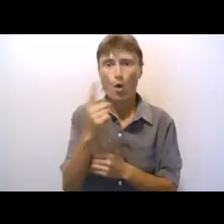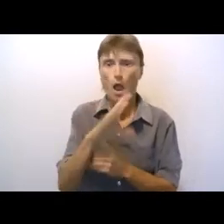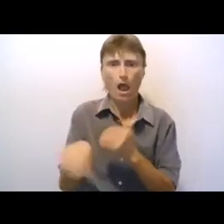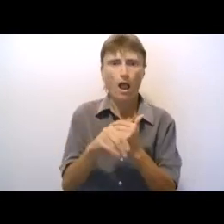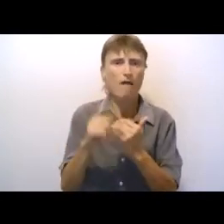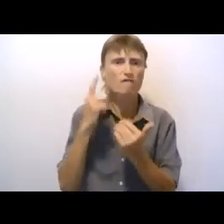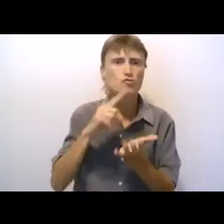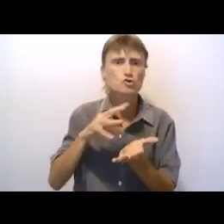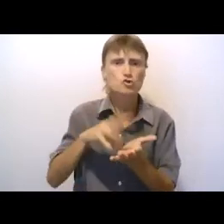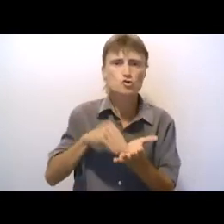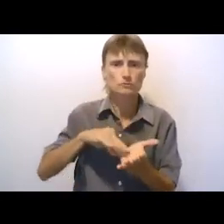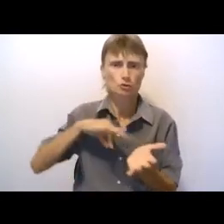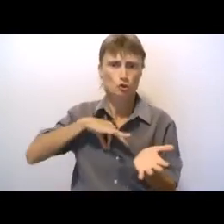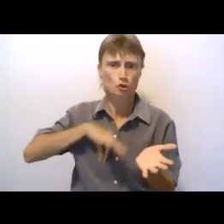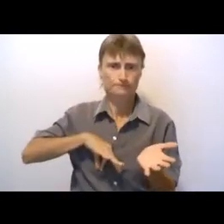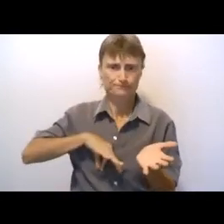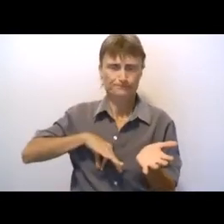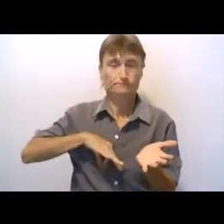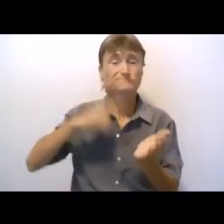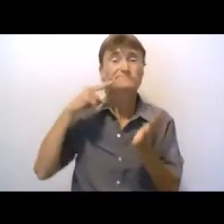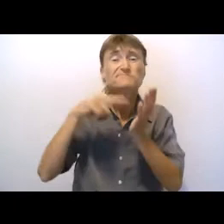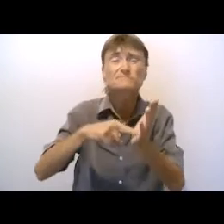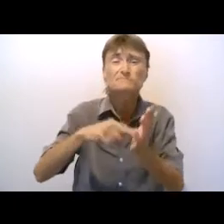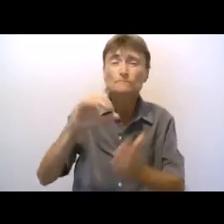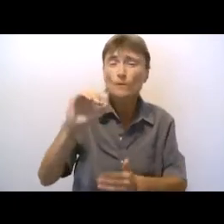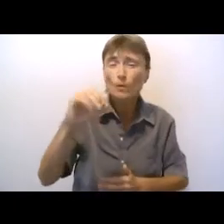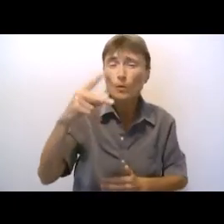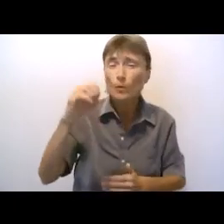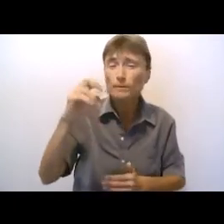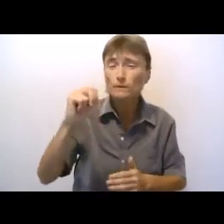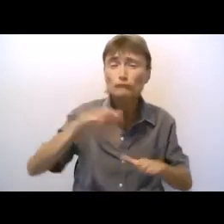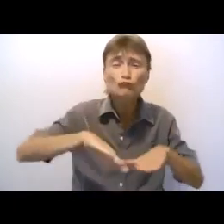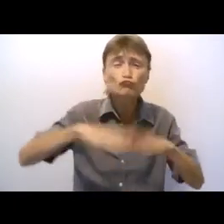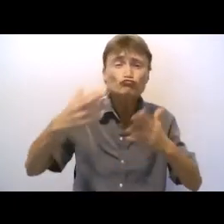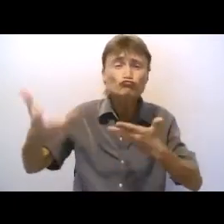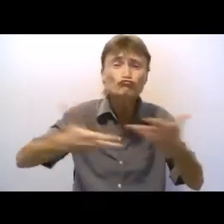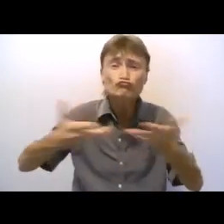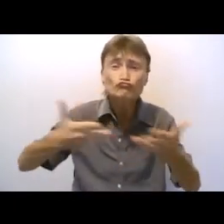case it's about the OPIP showcase, and some of the extraordinary artists that she's had